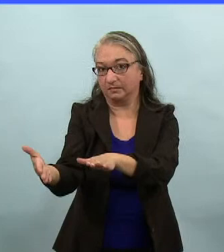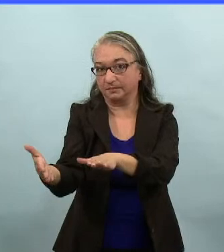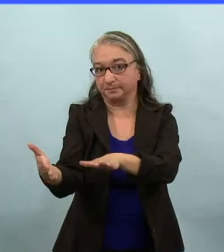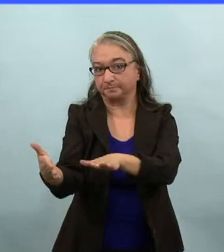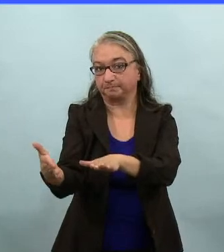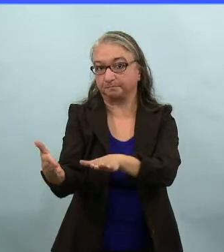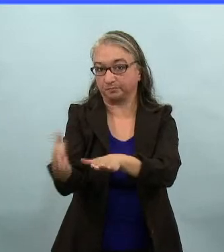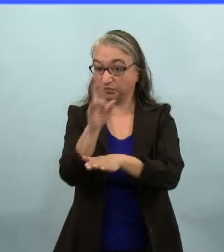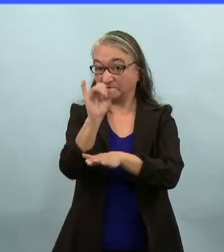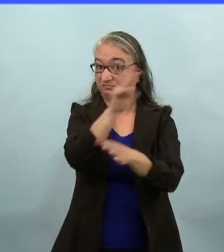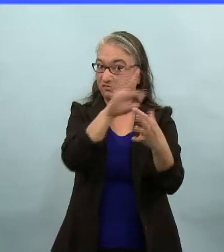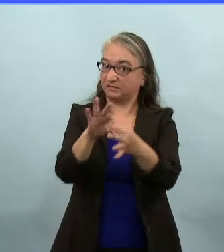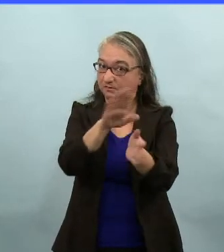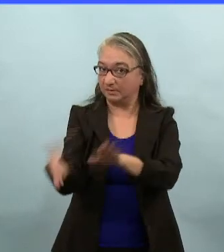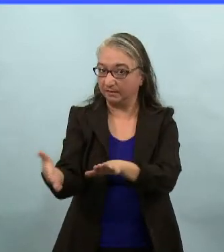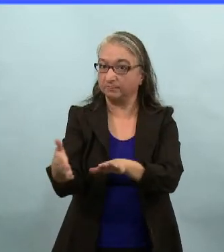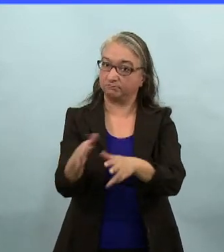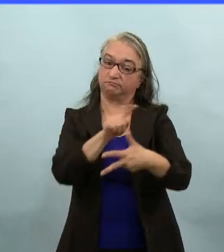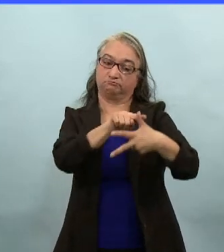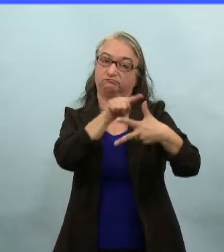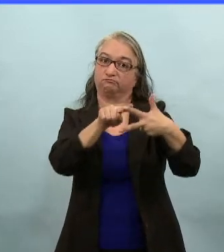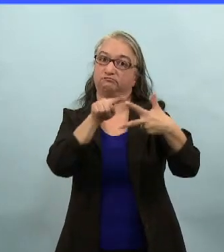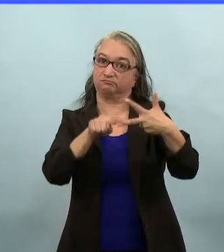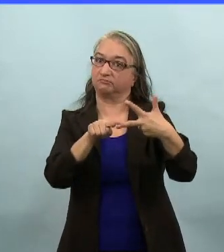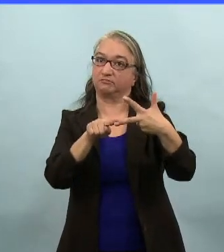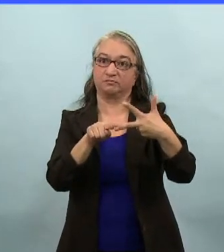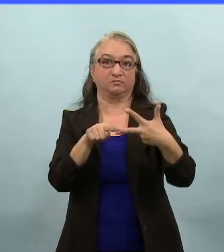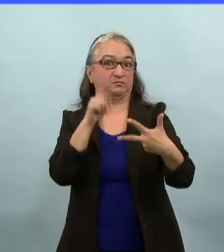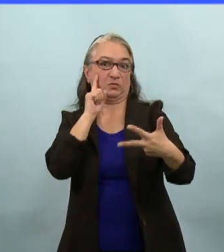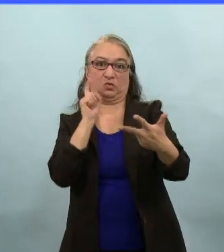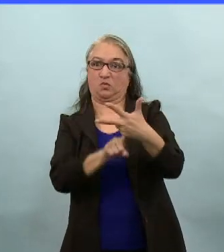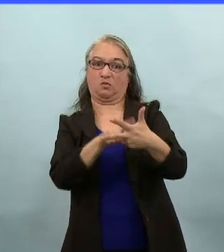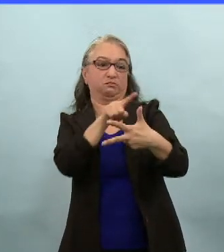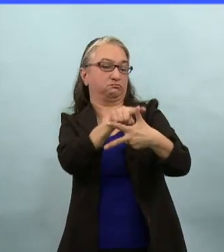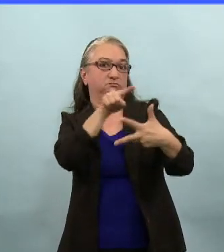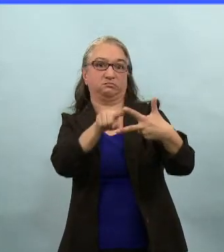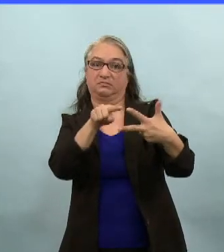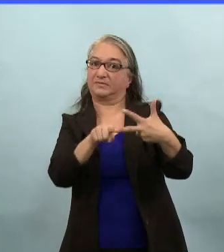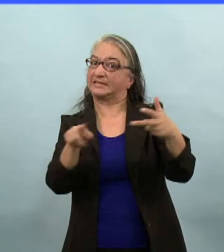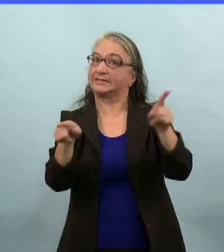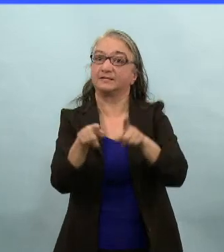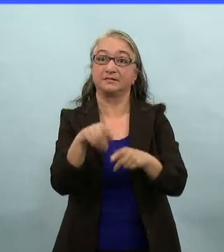status and again we see the same pattern where those people who have had one and then two